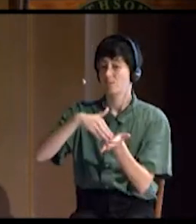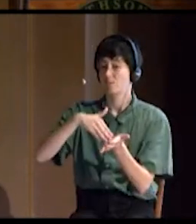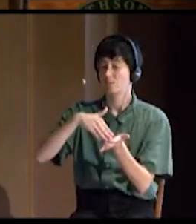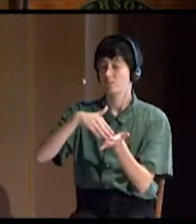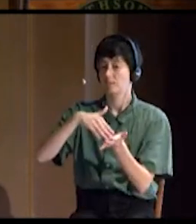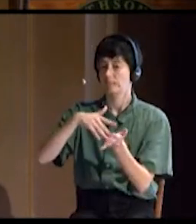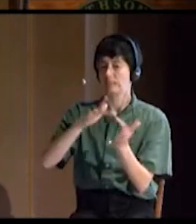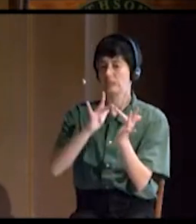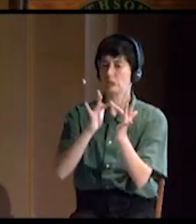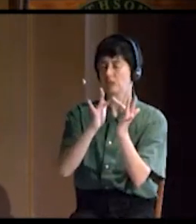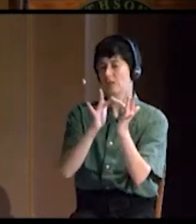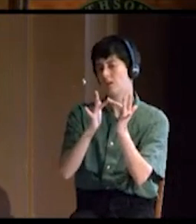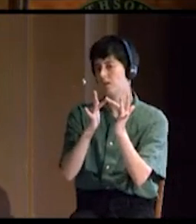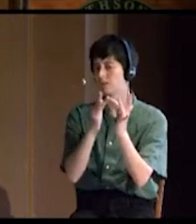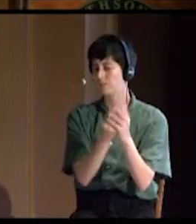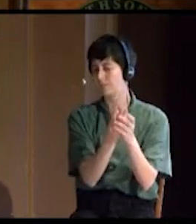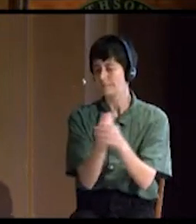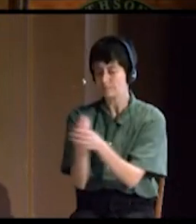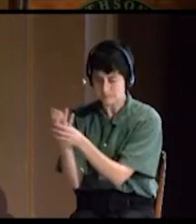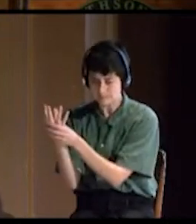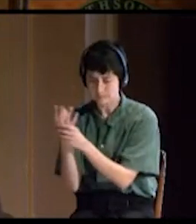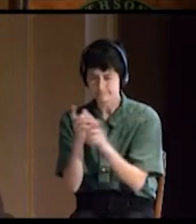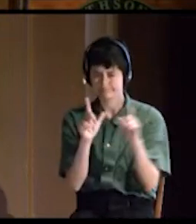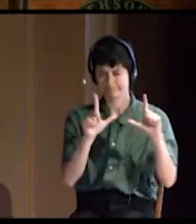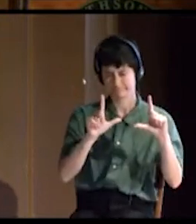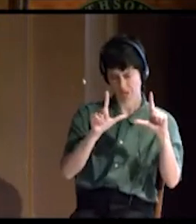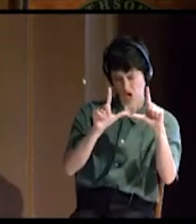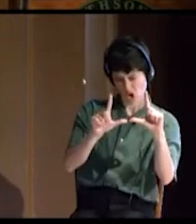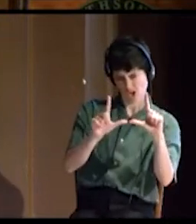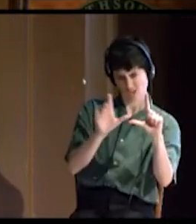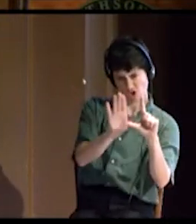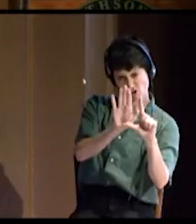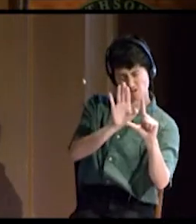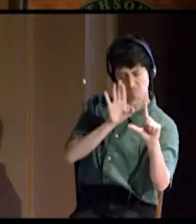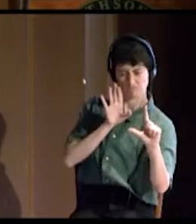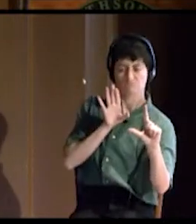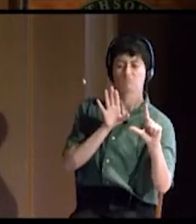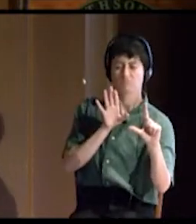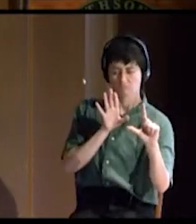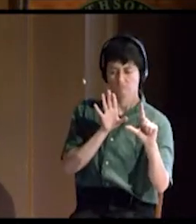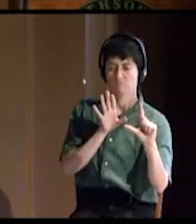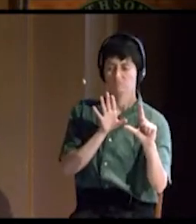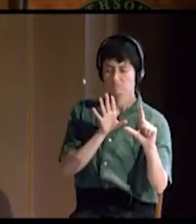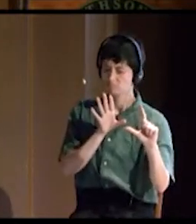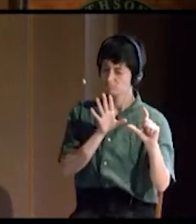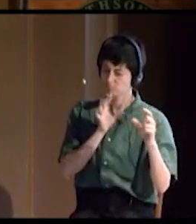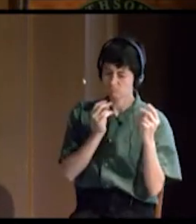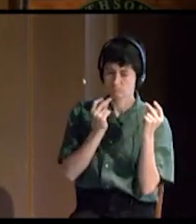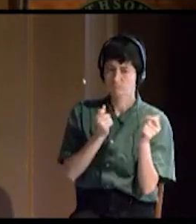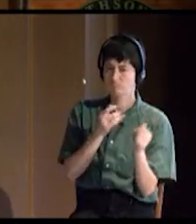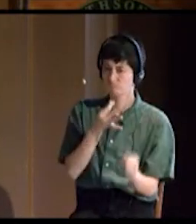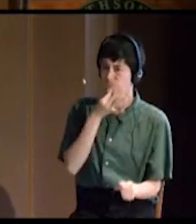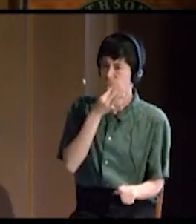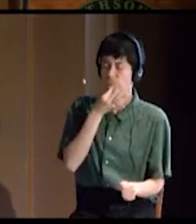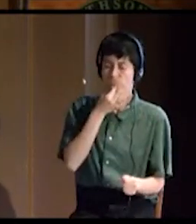I trained a model that got really good at distinguishing between the corymbose solitary group and the tropical racemose group or the two parents.